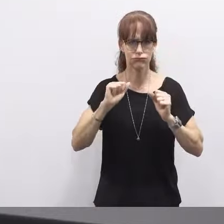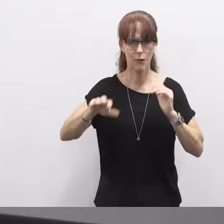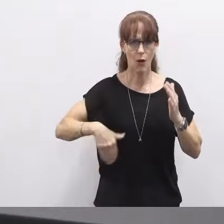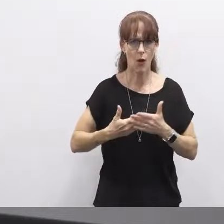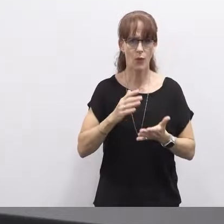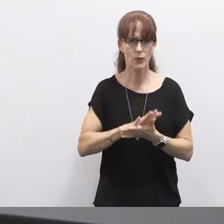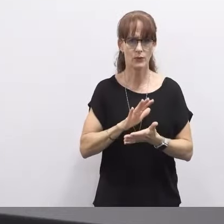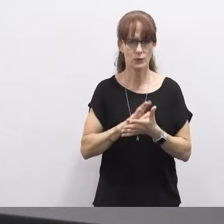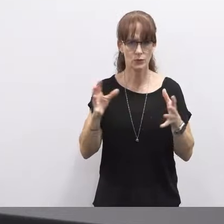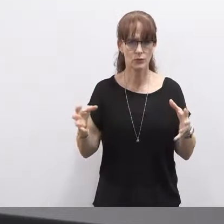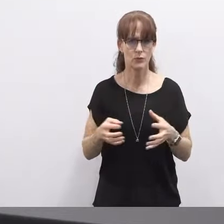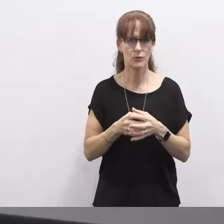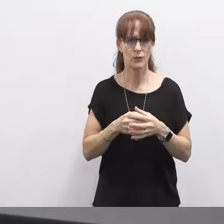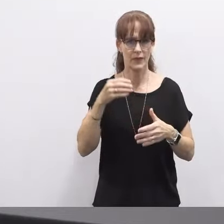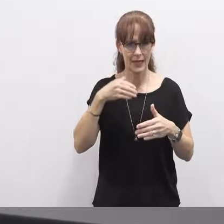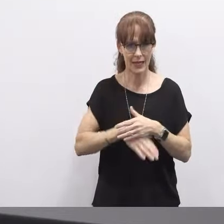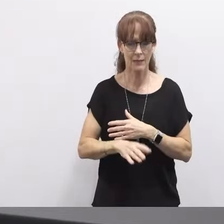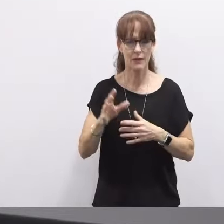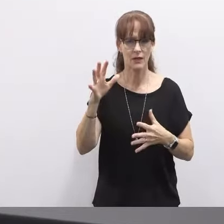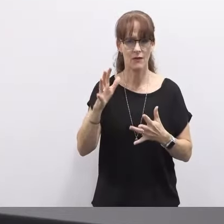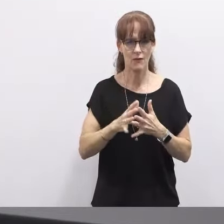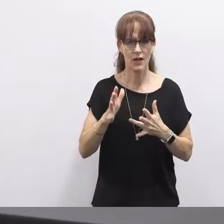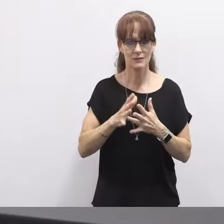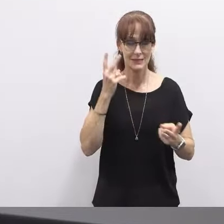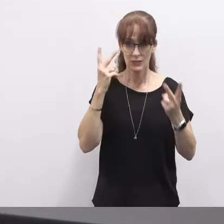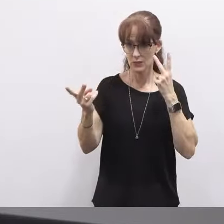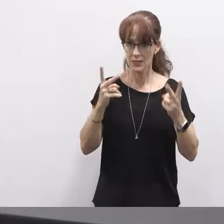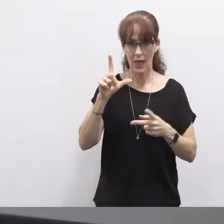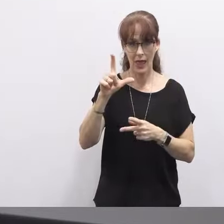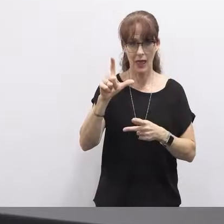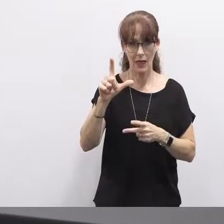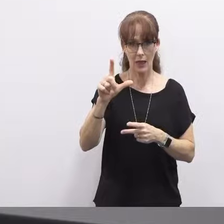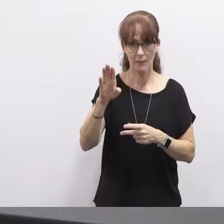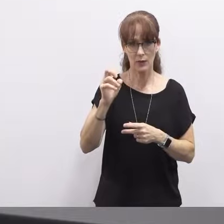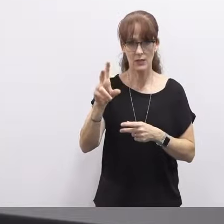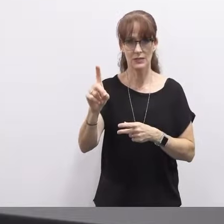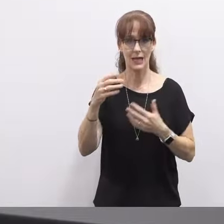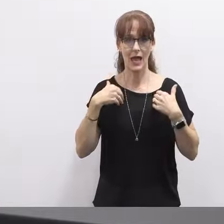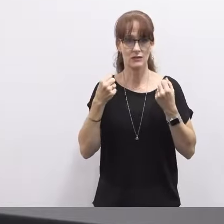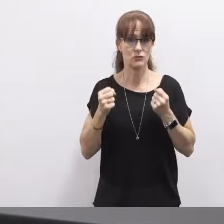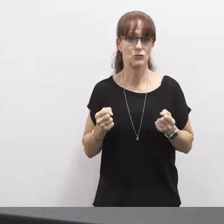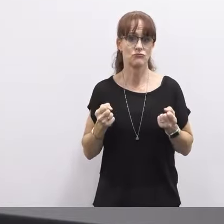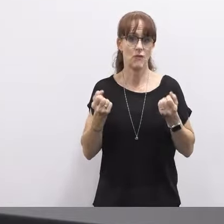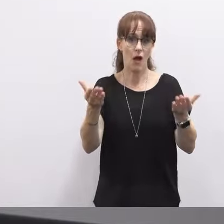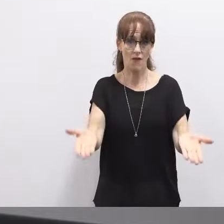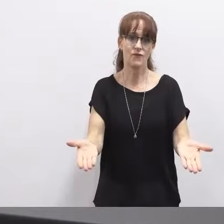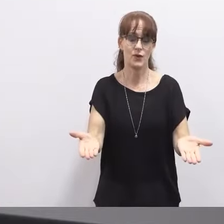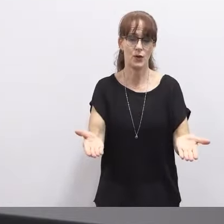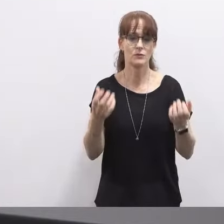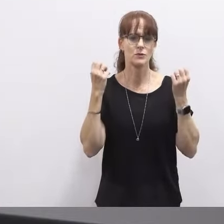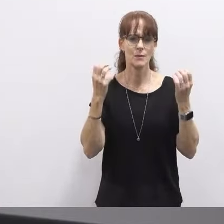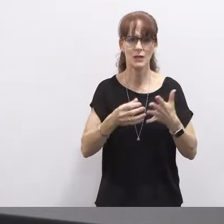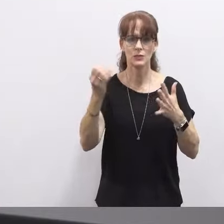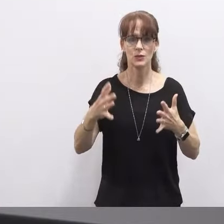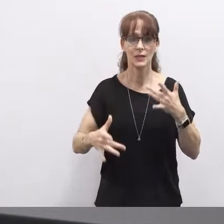and to have all the incoming freshmen really see everything that the LBUSD district has to offer. And so many kids were just excited to be there